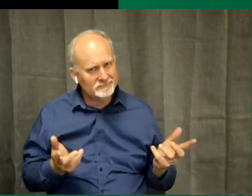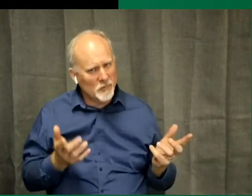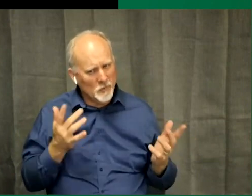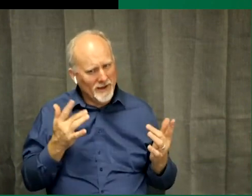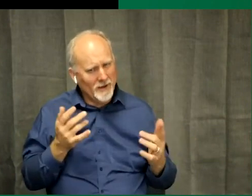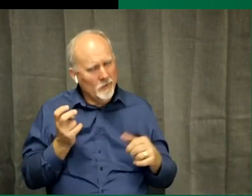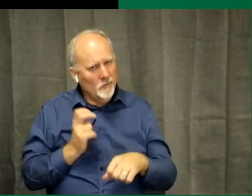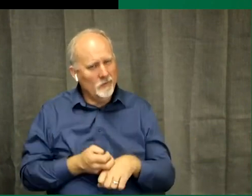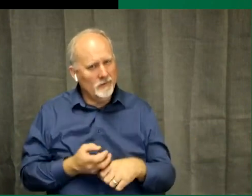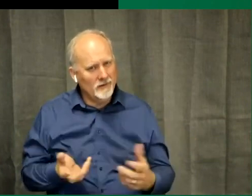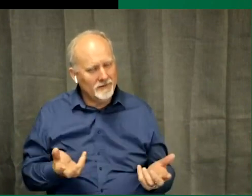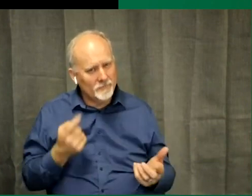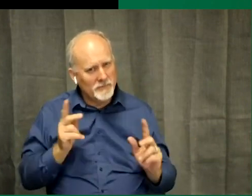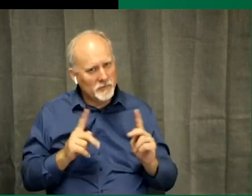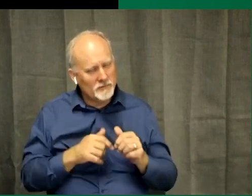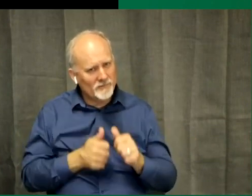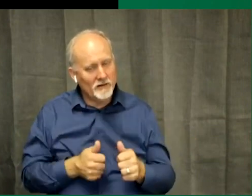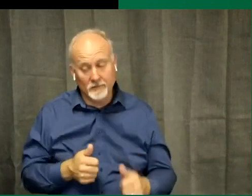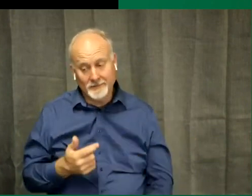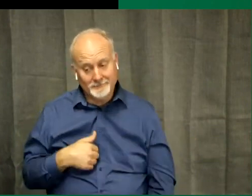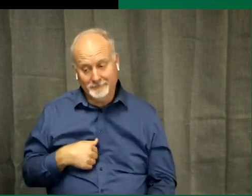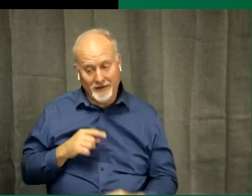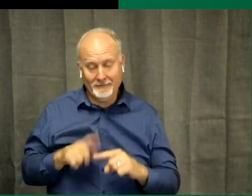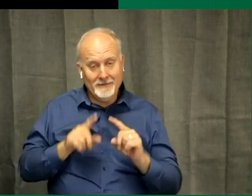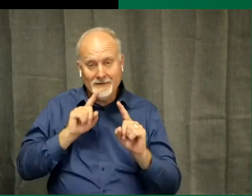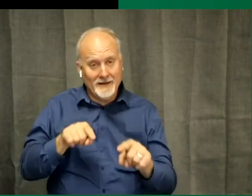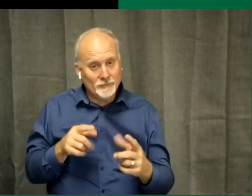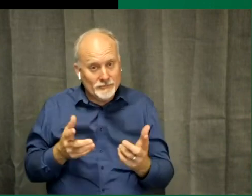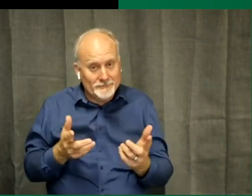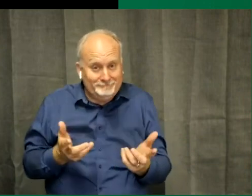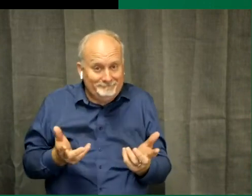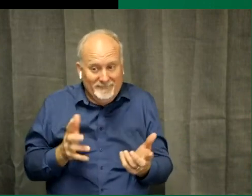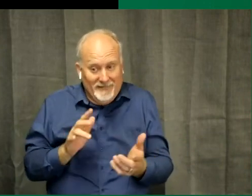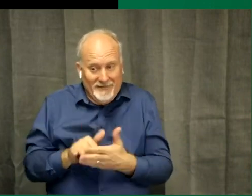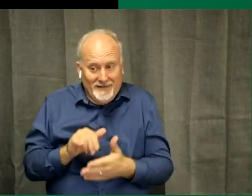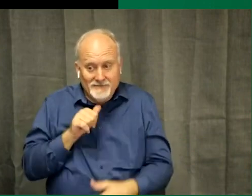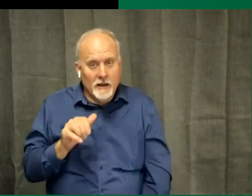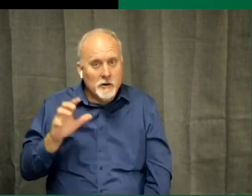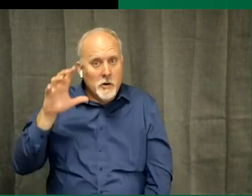washing hands and i can't answer the question that's not a prediction that's just a shrug